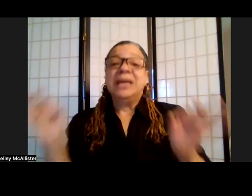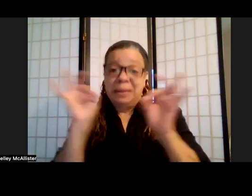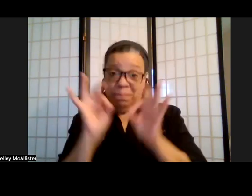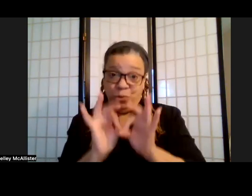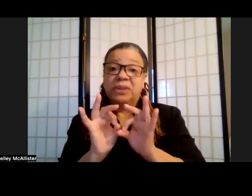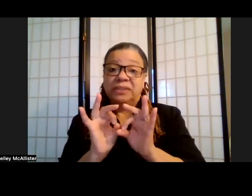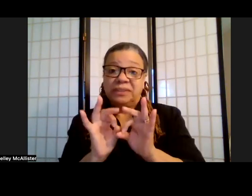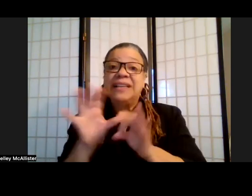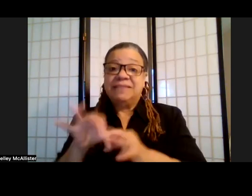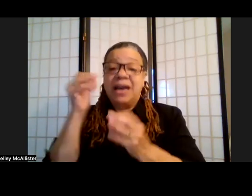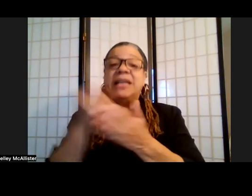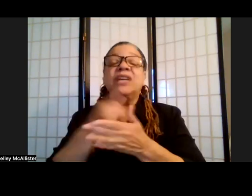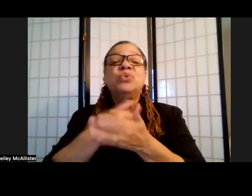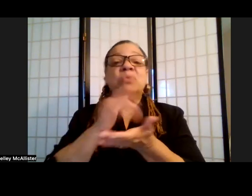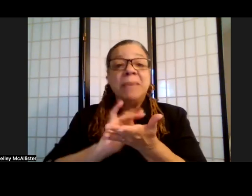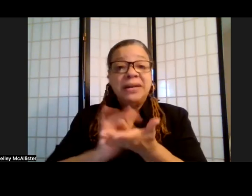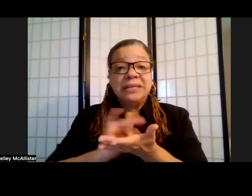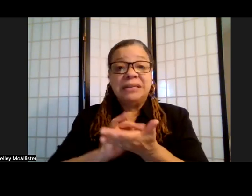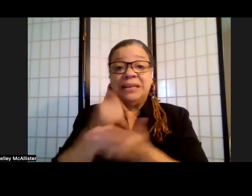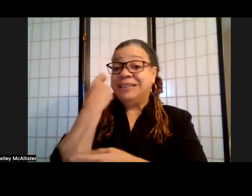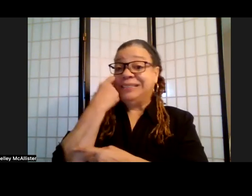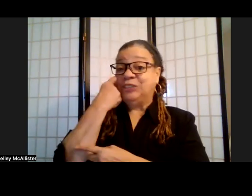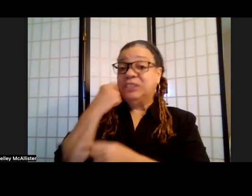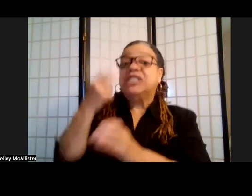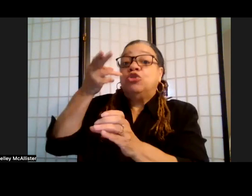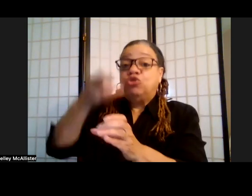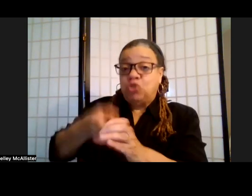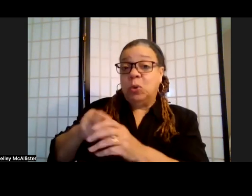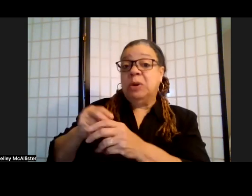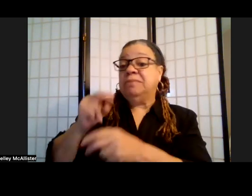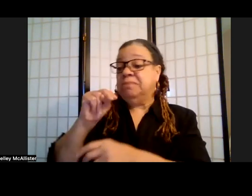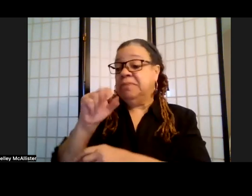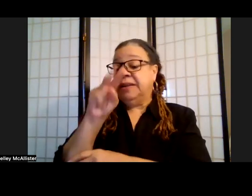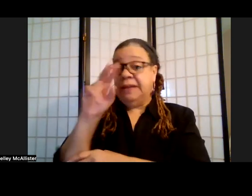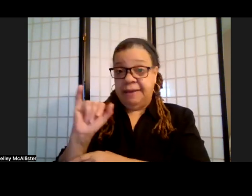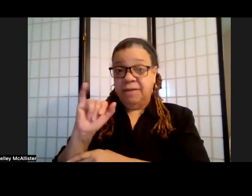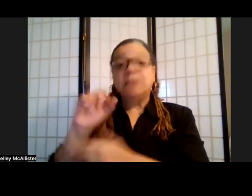Holmes was a recent recruit to the Navy. A graduate of Harvard, he went on to secure his MD